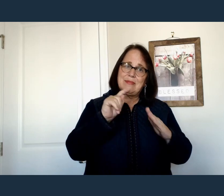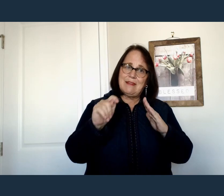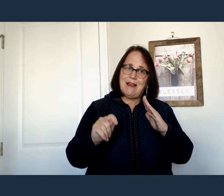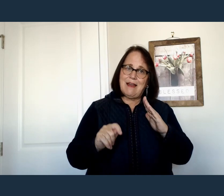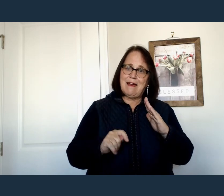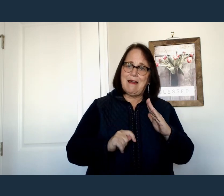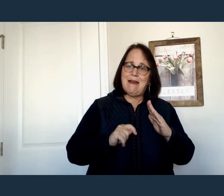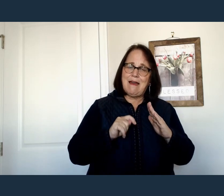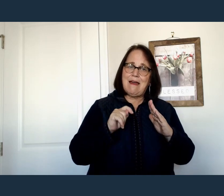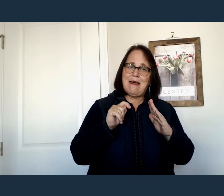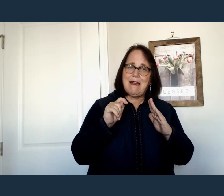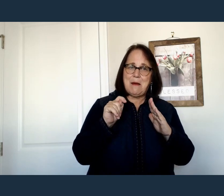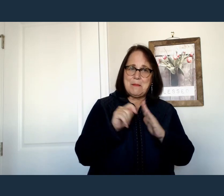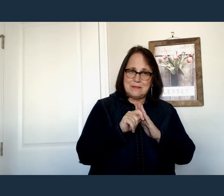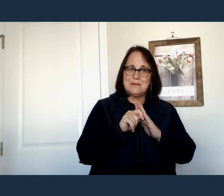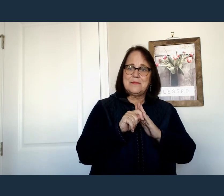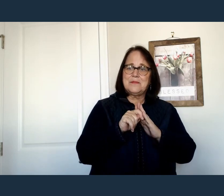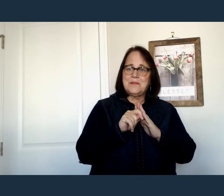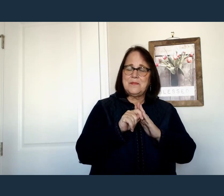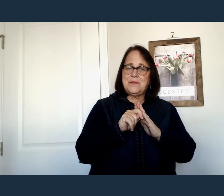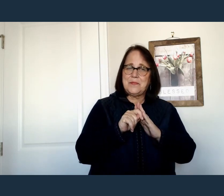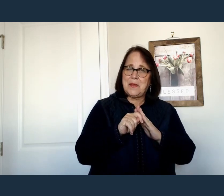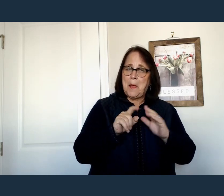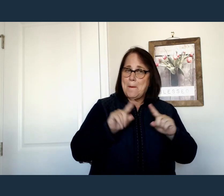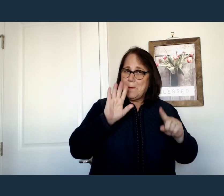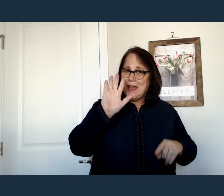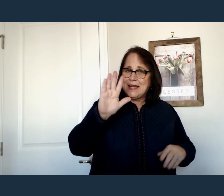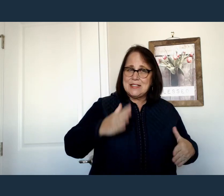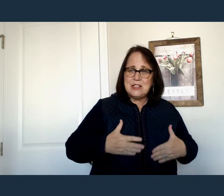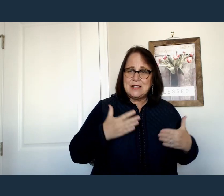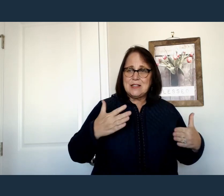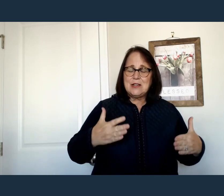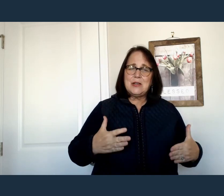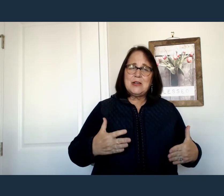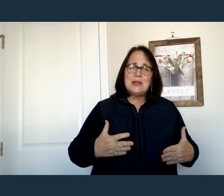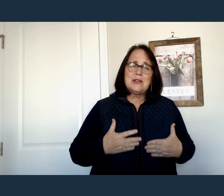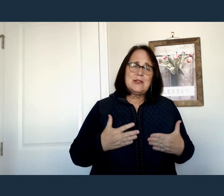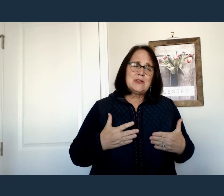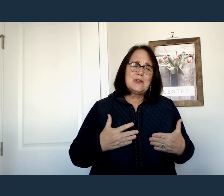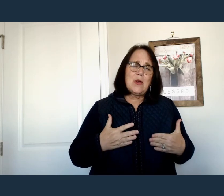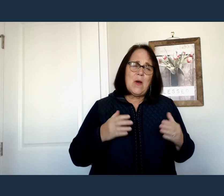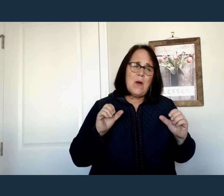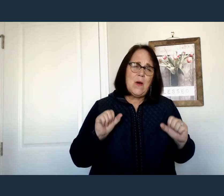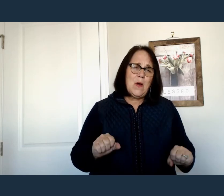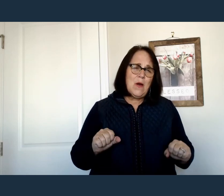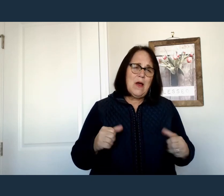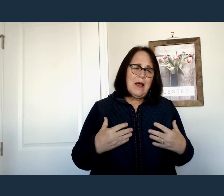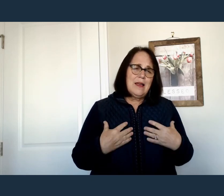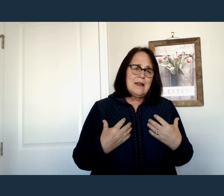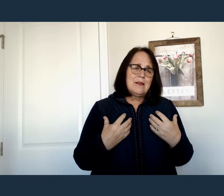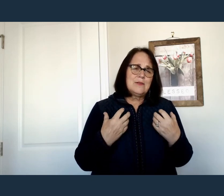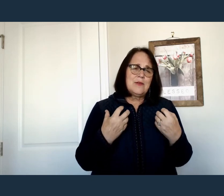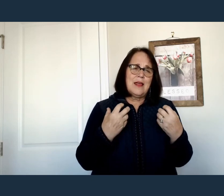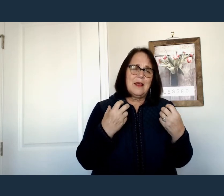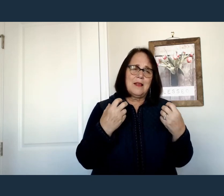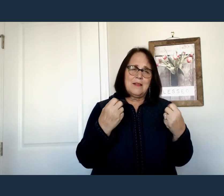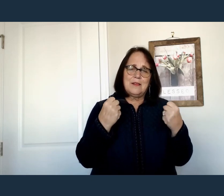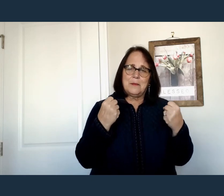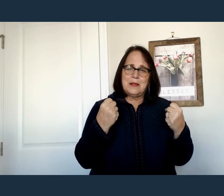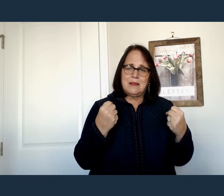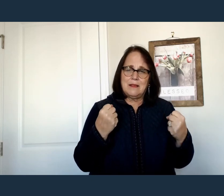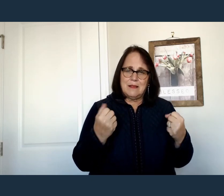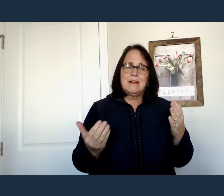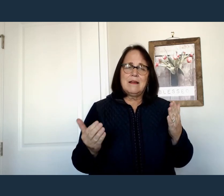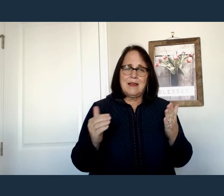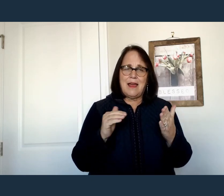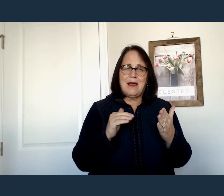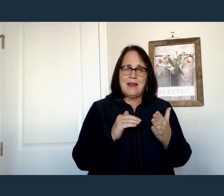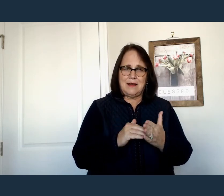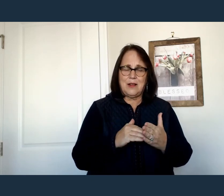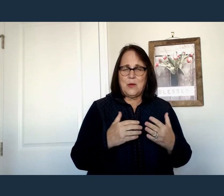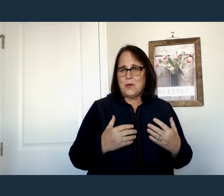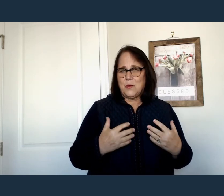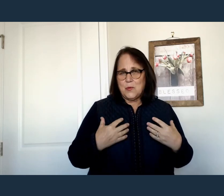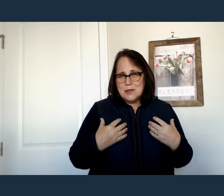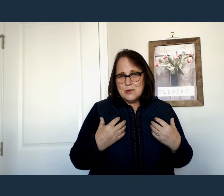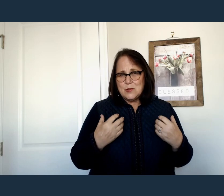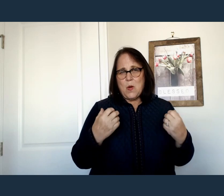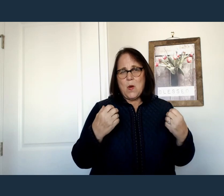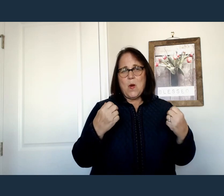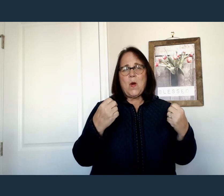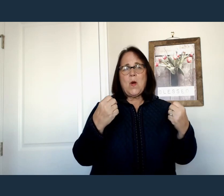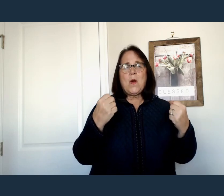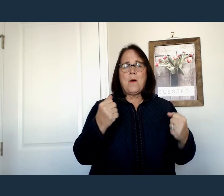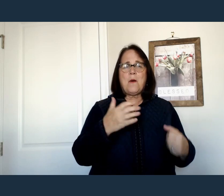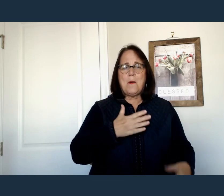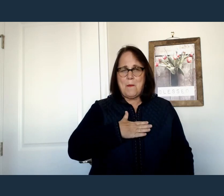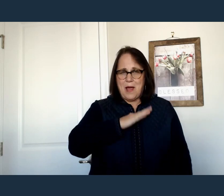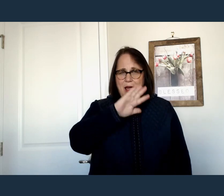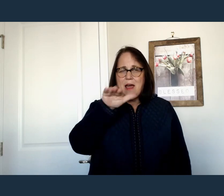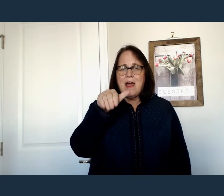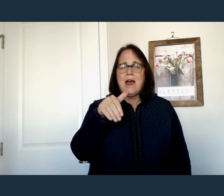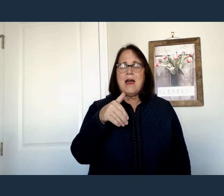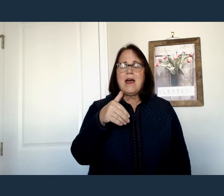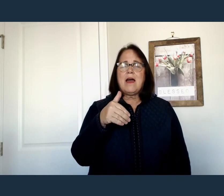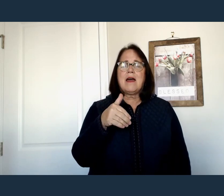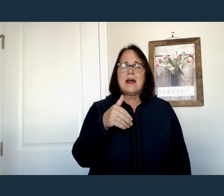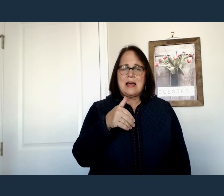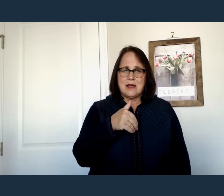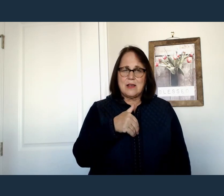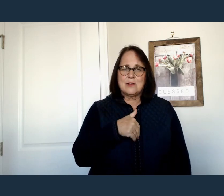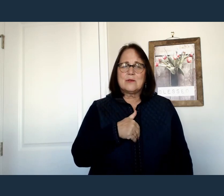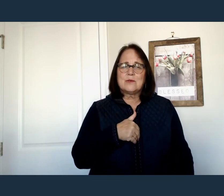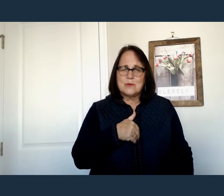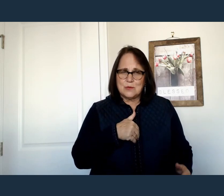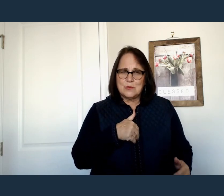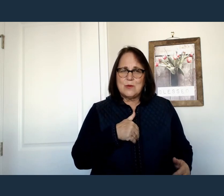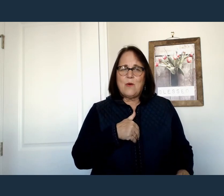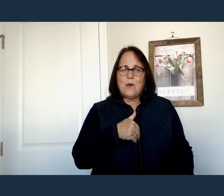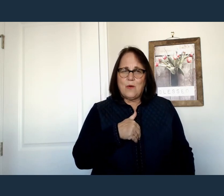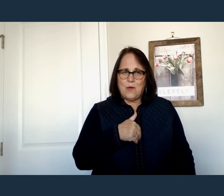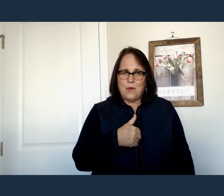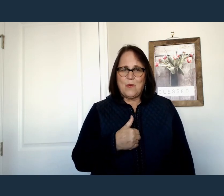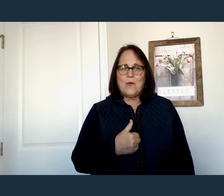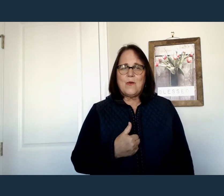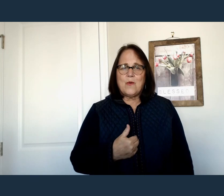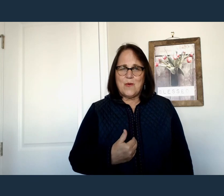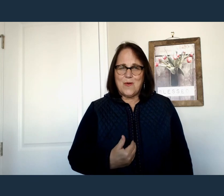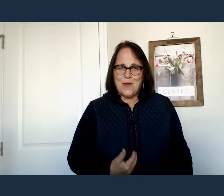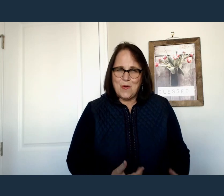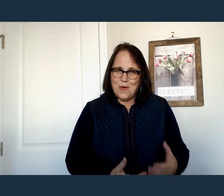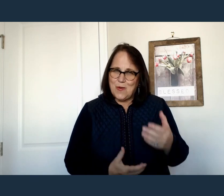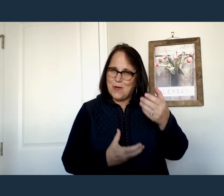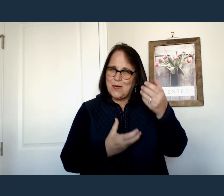His joy is refreshing Restores my soul